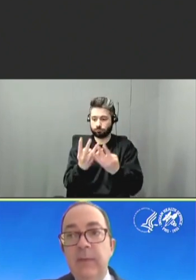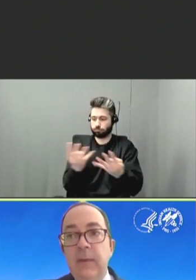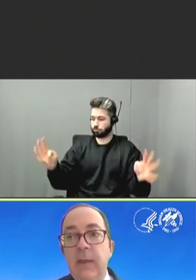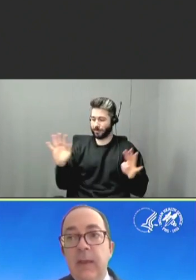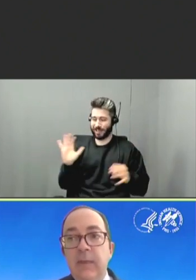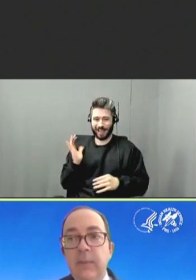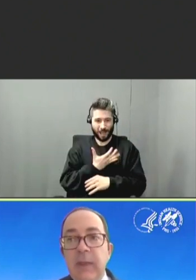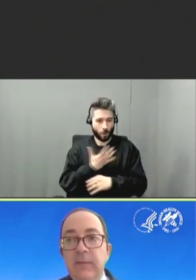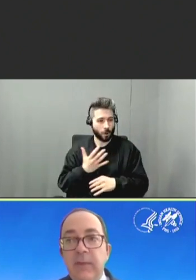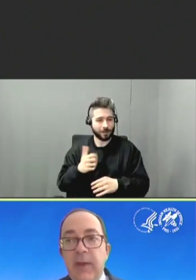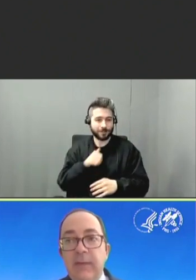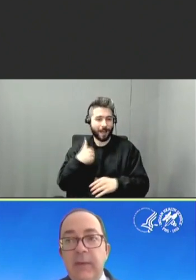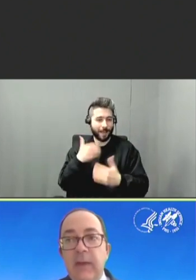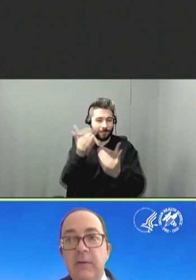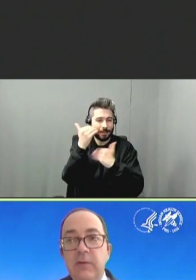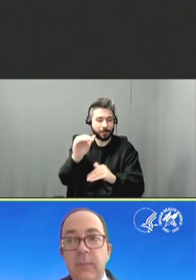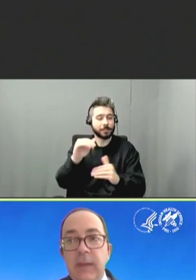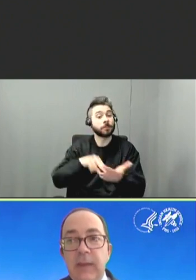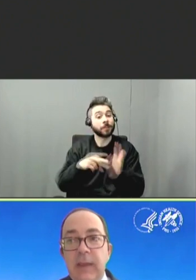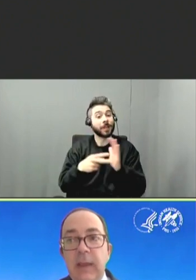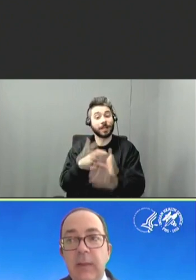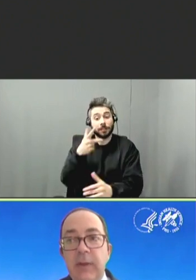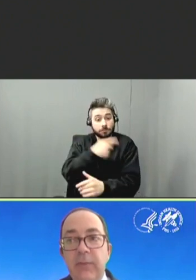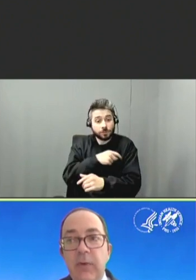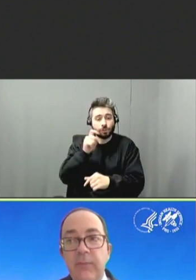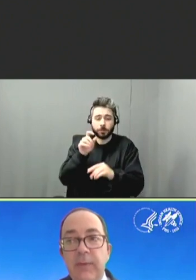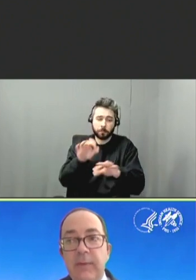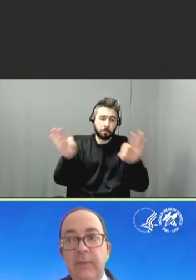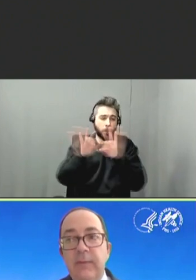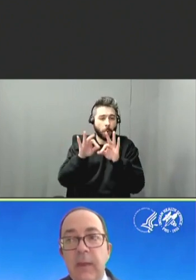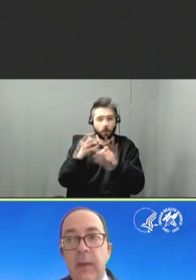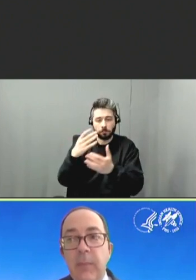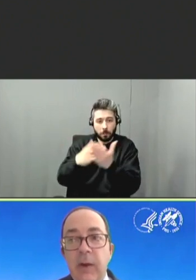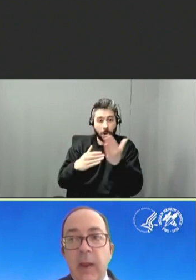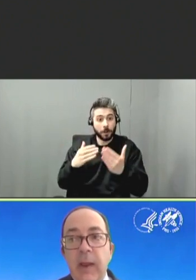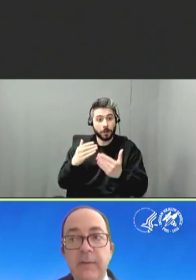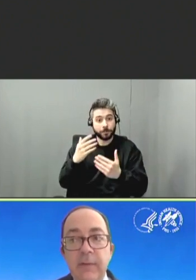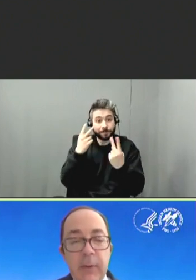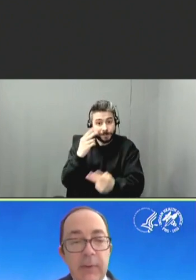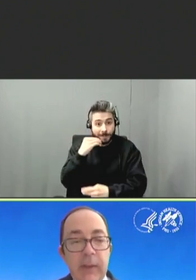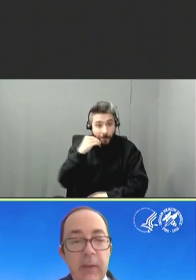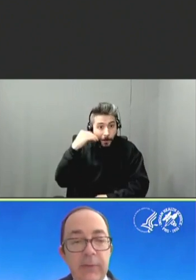This means that vaccination should be a key element of home visits by our IHS public health